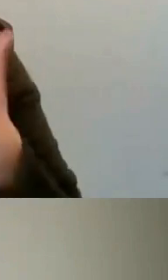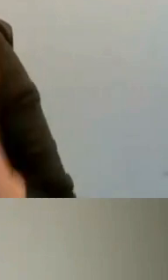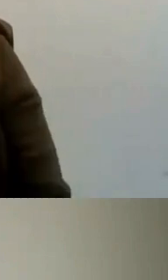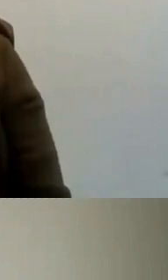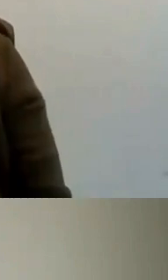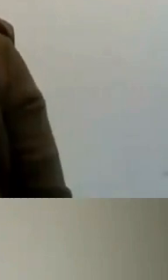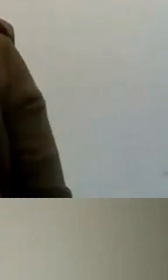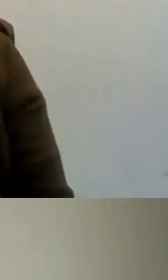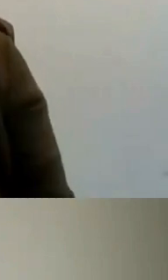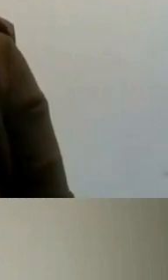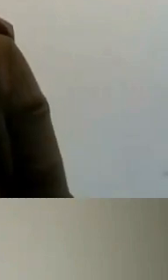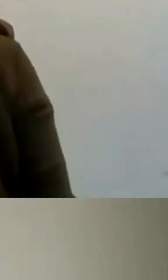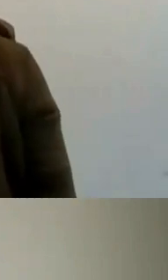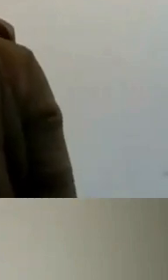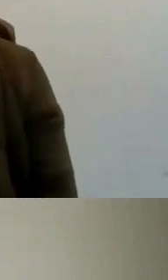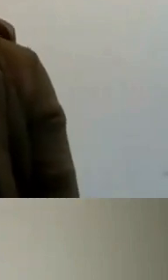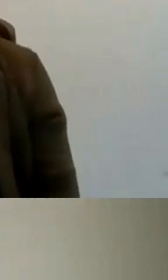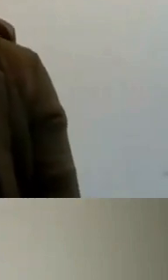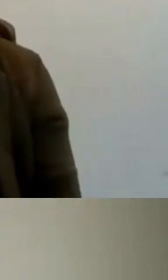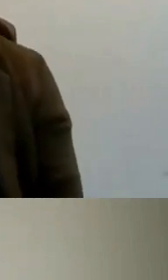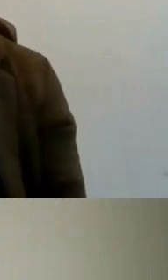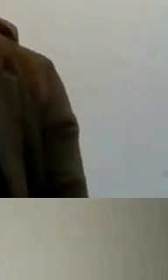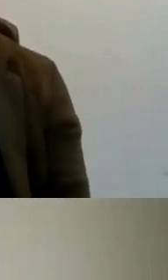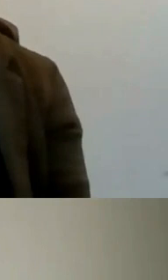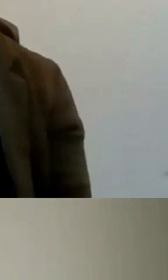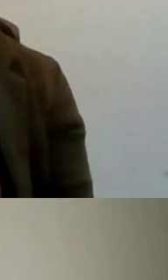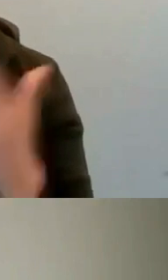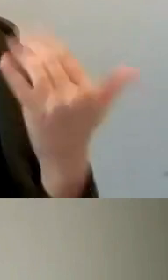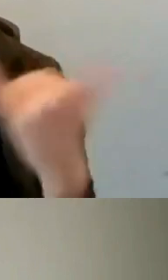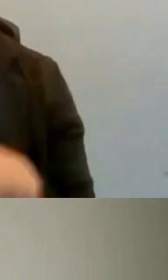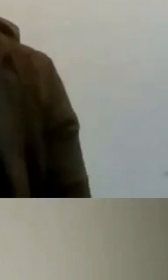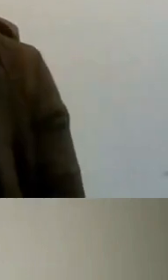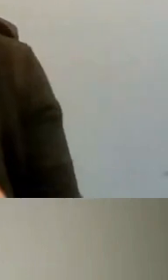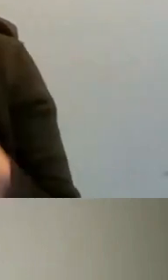um Auntie Catherine Paul and everyone today it's um it's really an honor to be able to present in